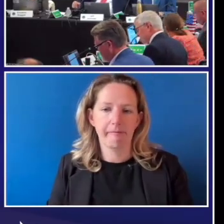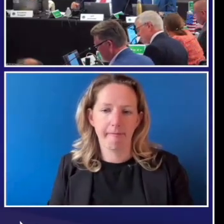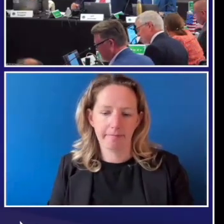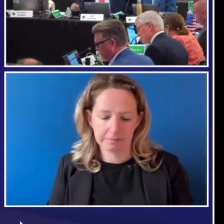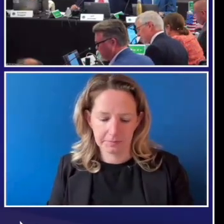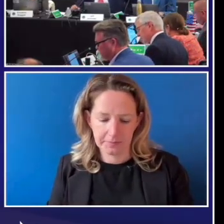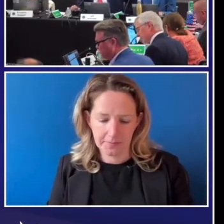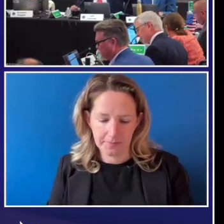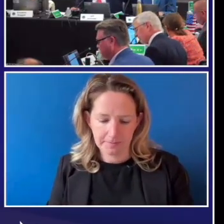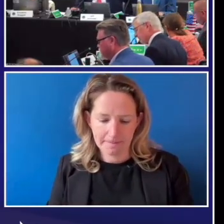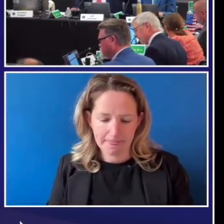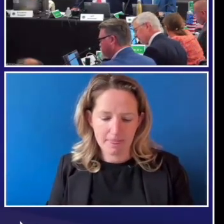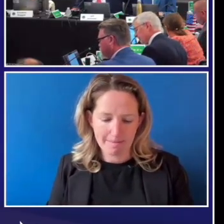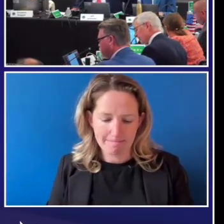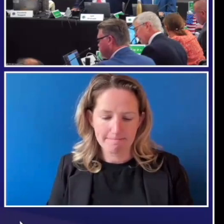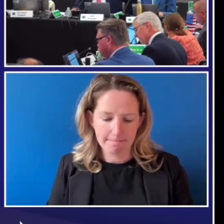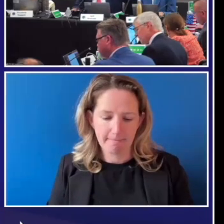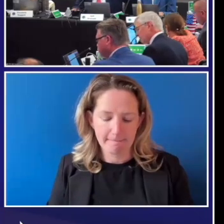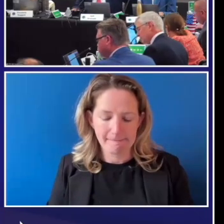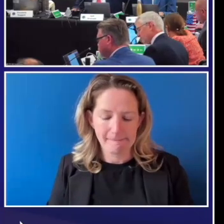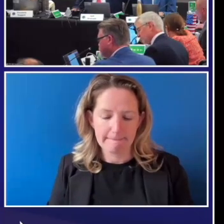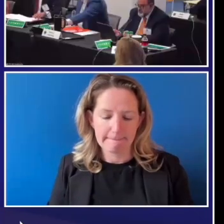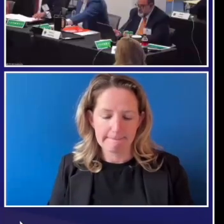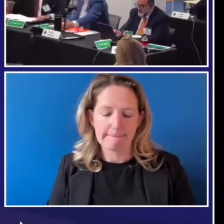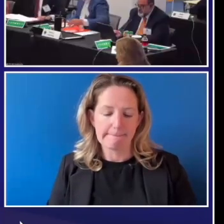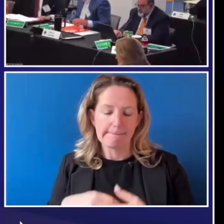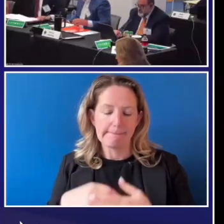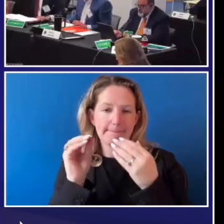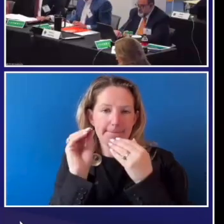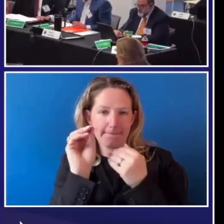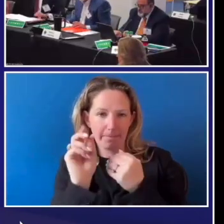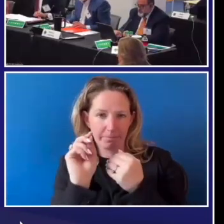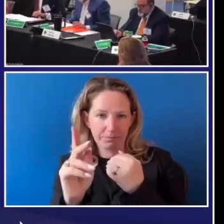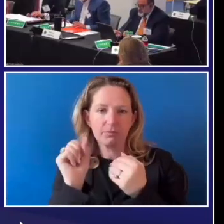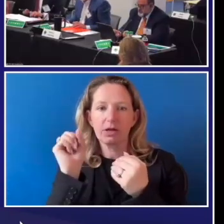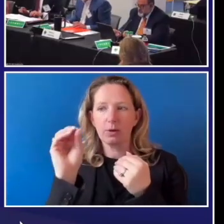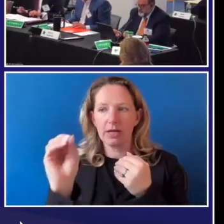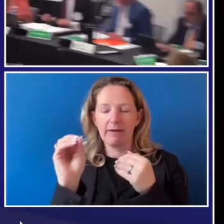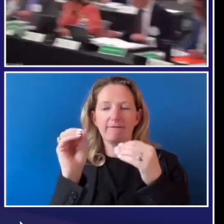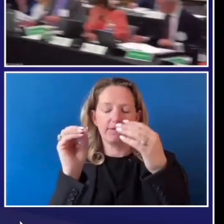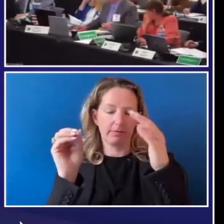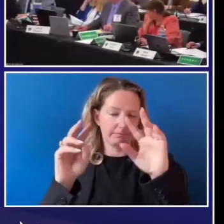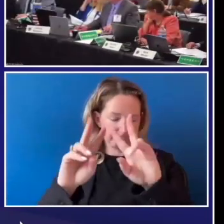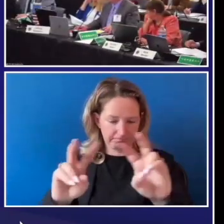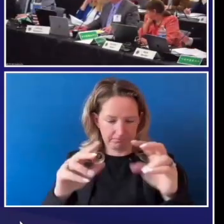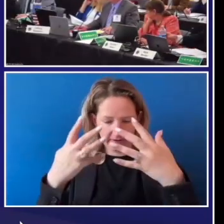Yeah, so, um, when you're vetting an accreditor, uh, Let me